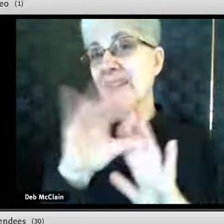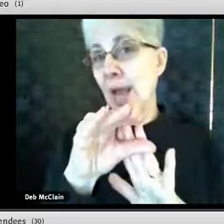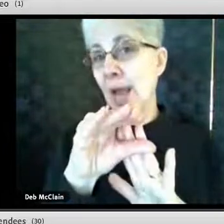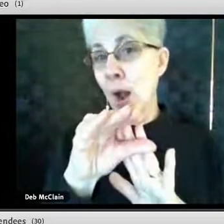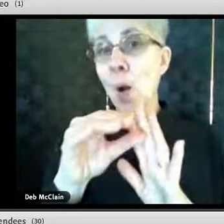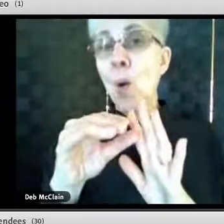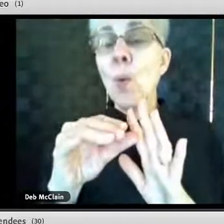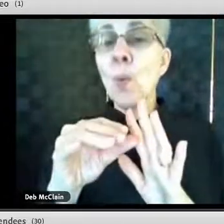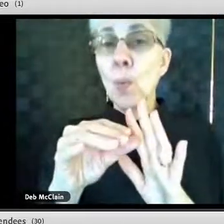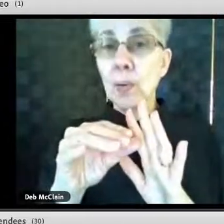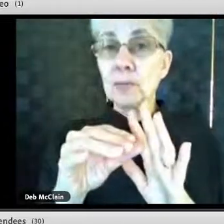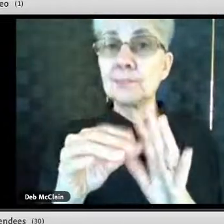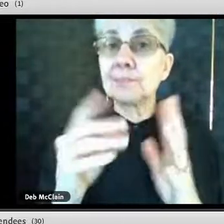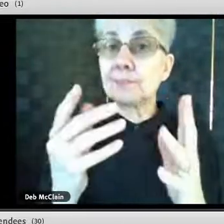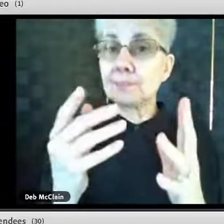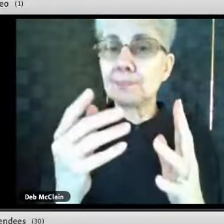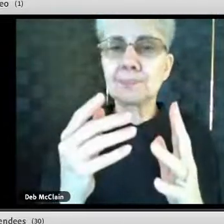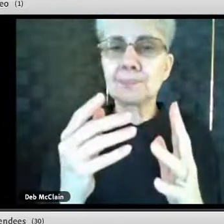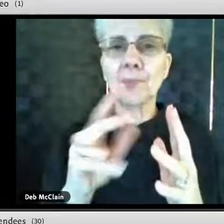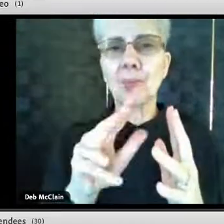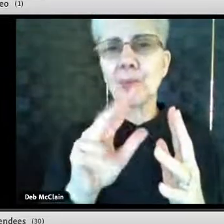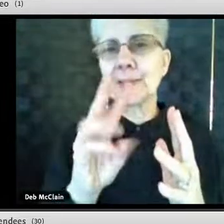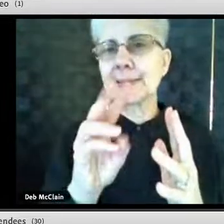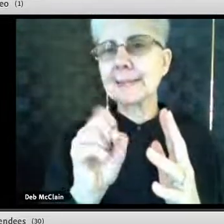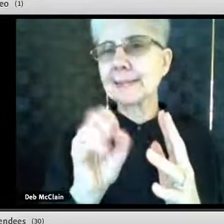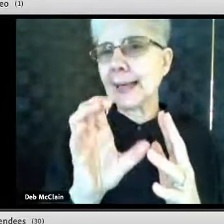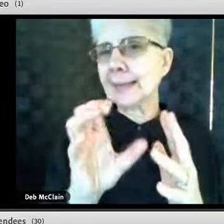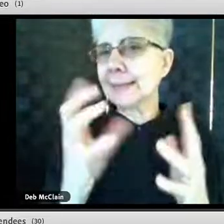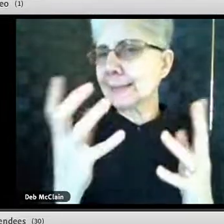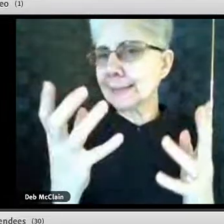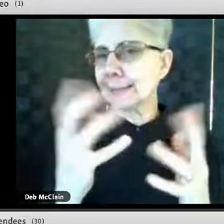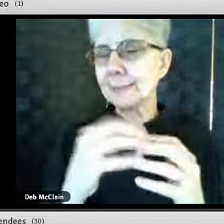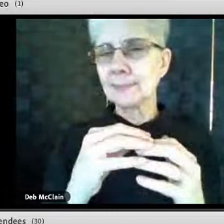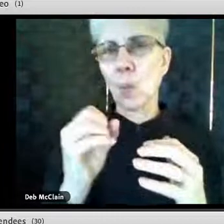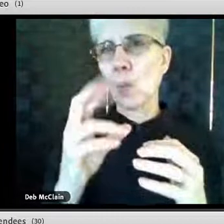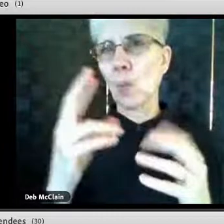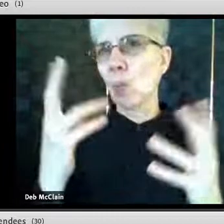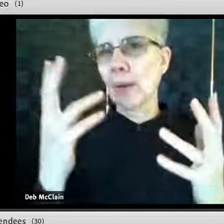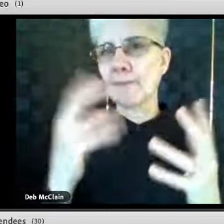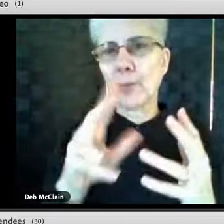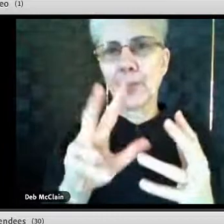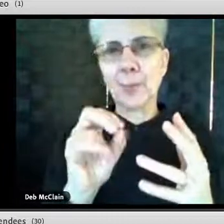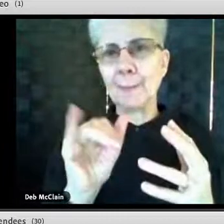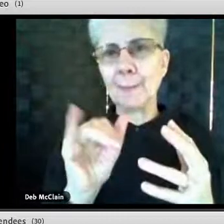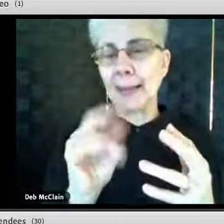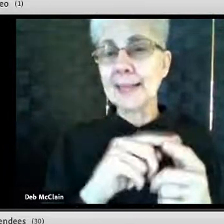video, you know, 36 seconds or, you know, 30 minutes,